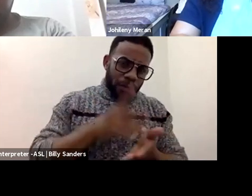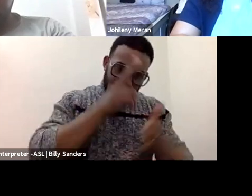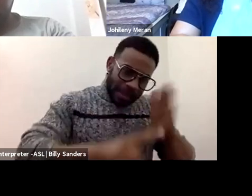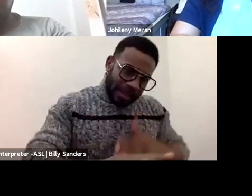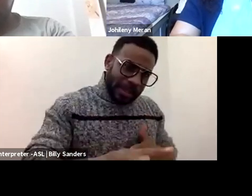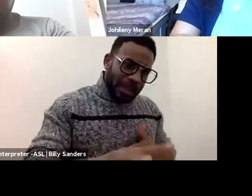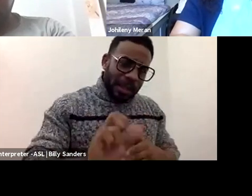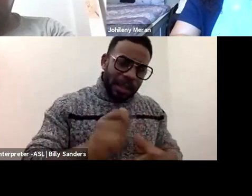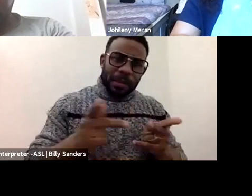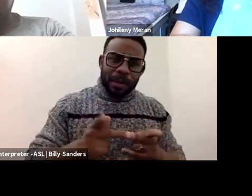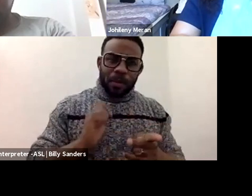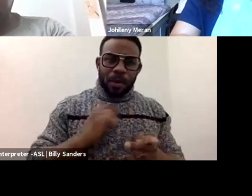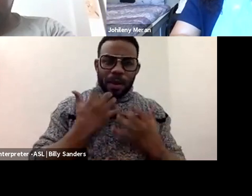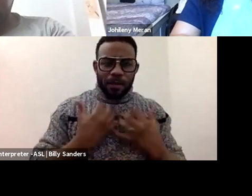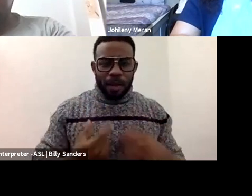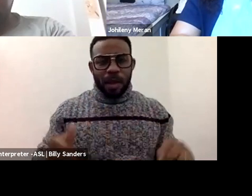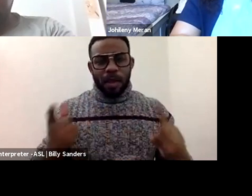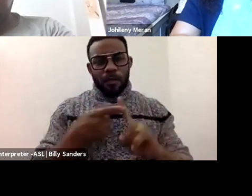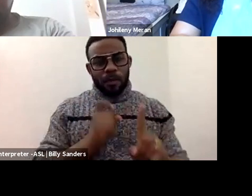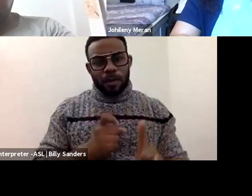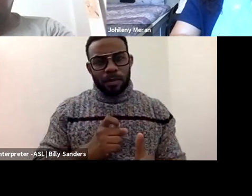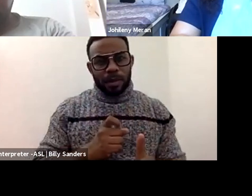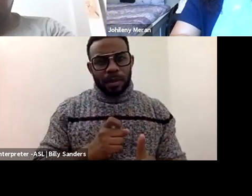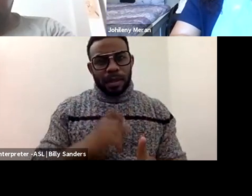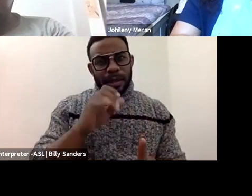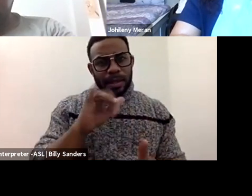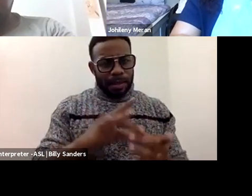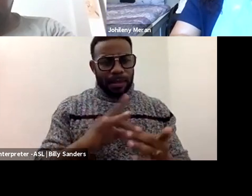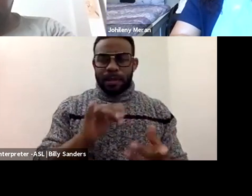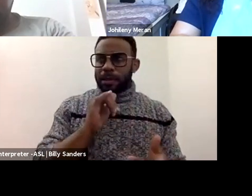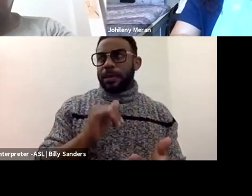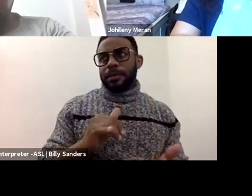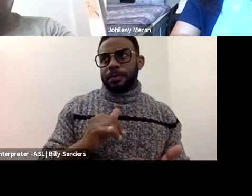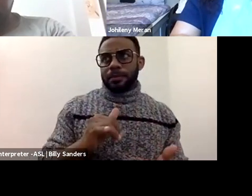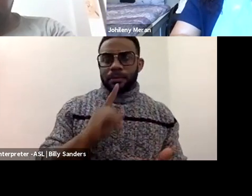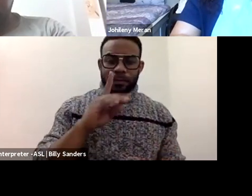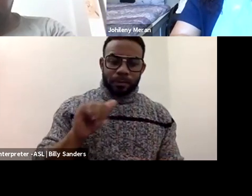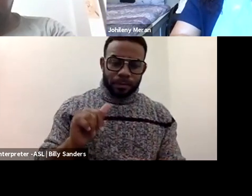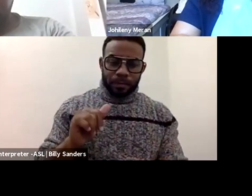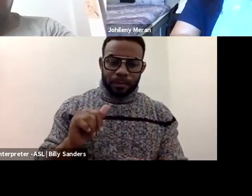as a place where our values come from and I am not saying that being disabled is a wound